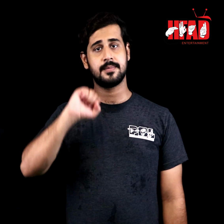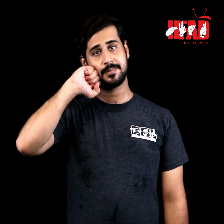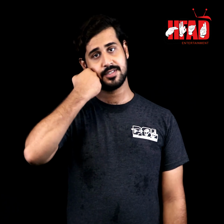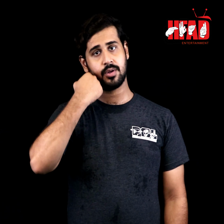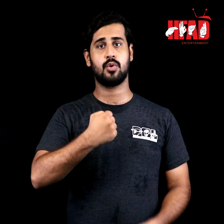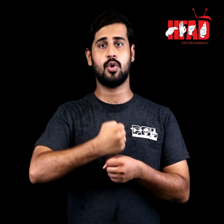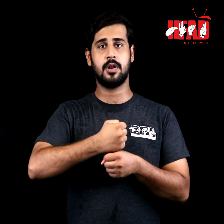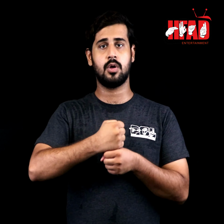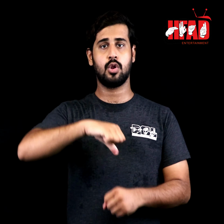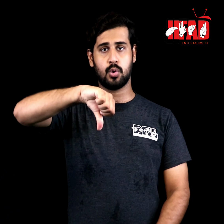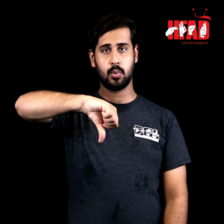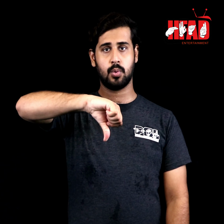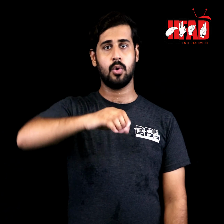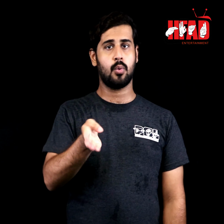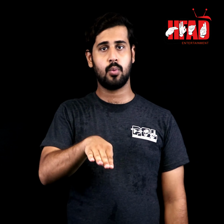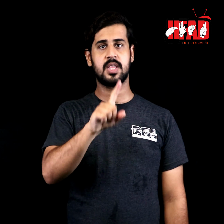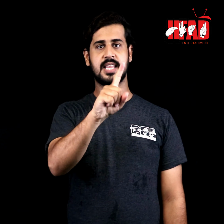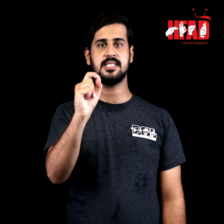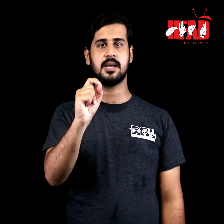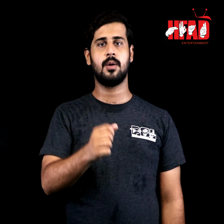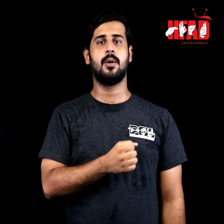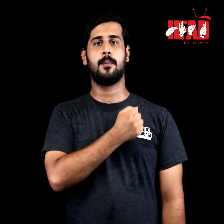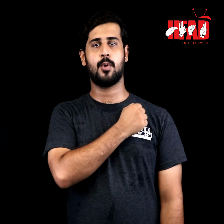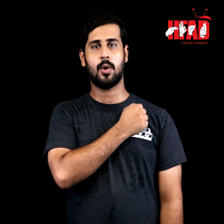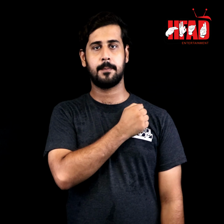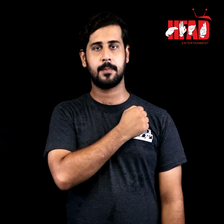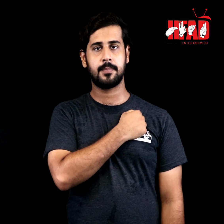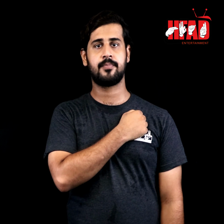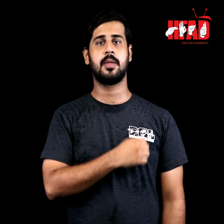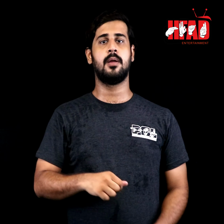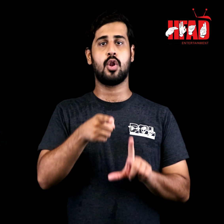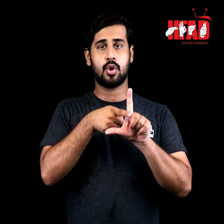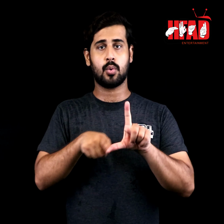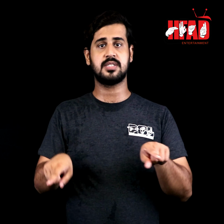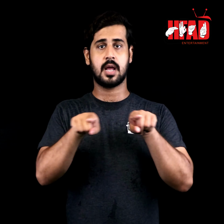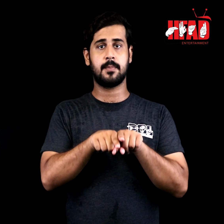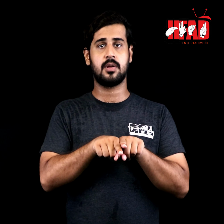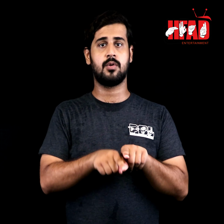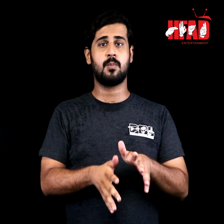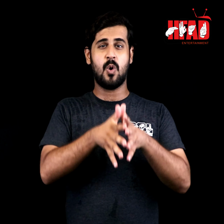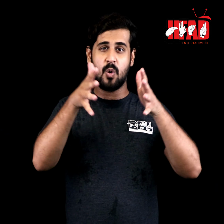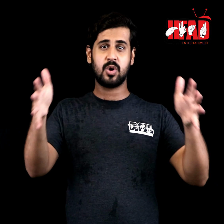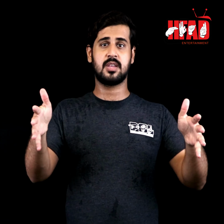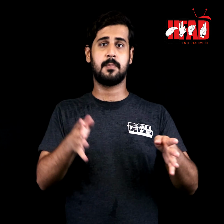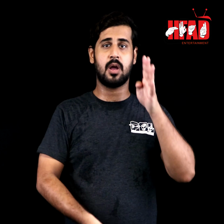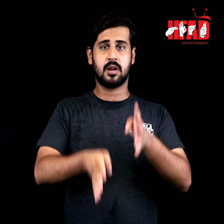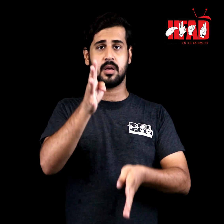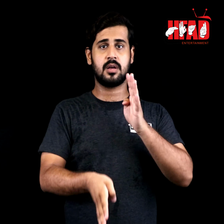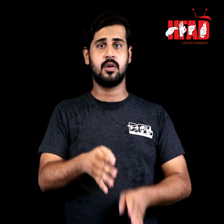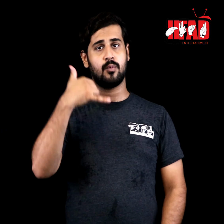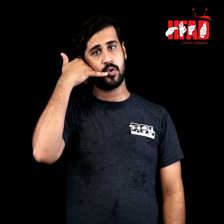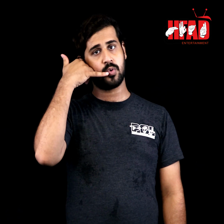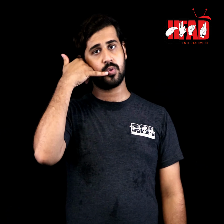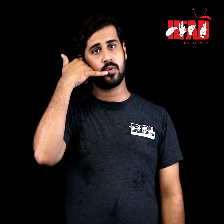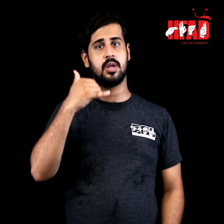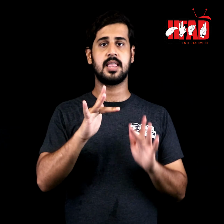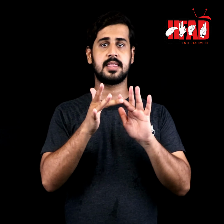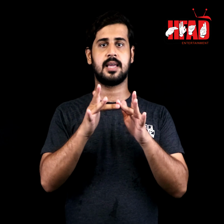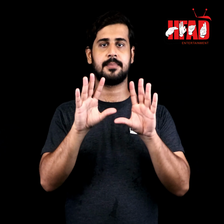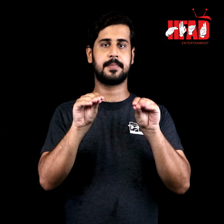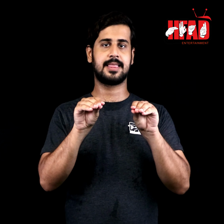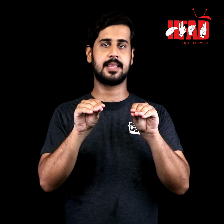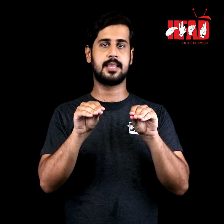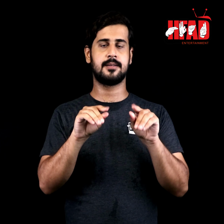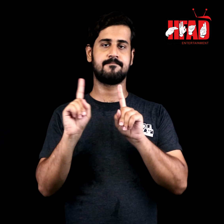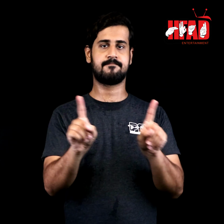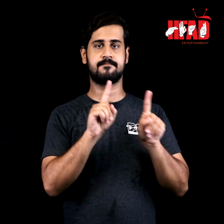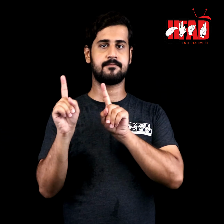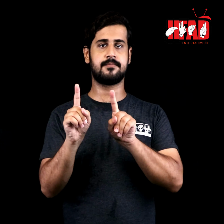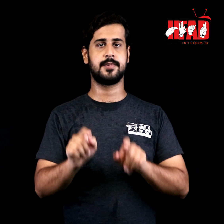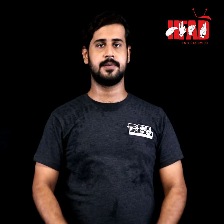The Punjab government has decided to shut down mobile services in major cities including، Lahore on 9th and 10th Muharram.